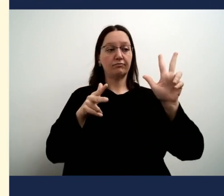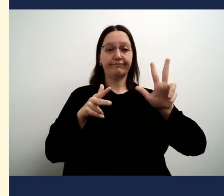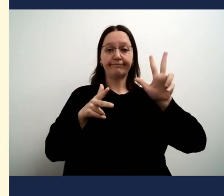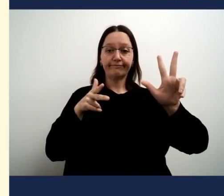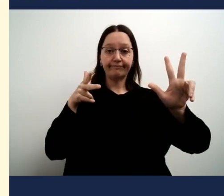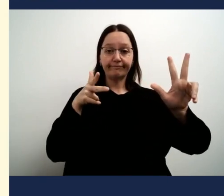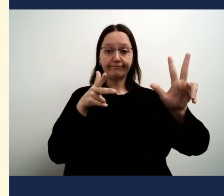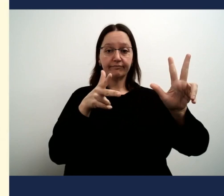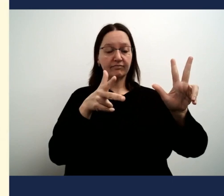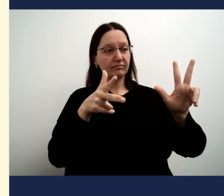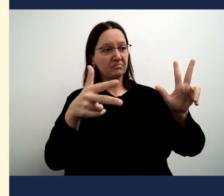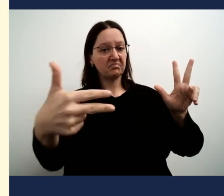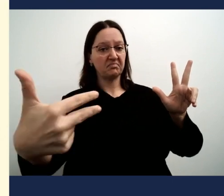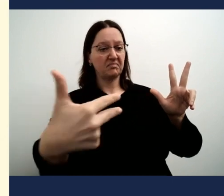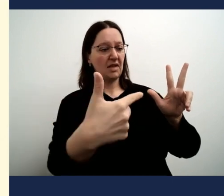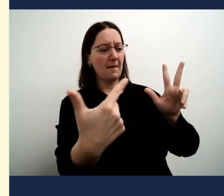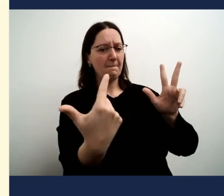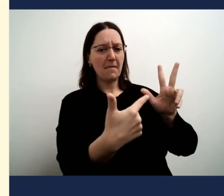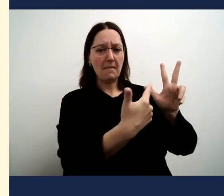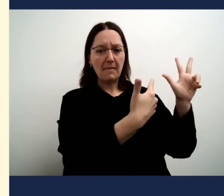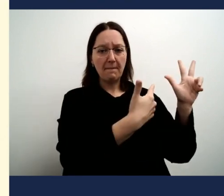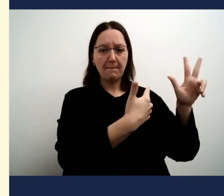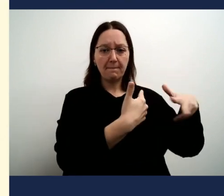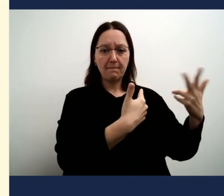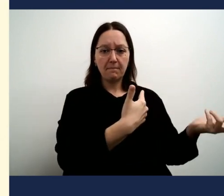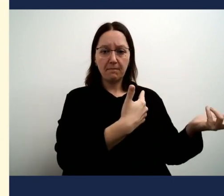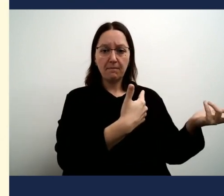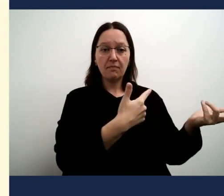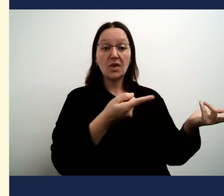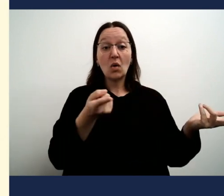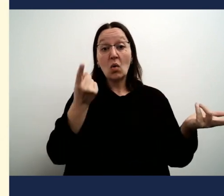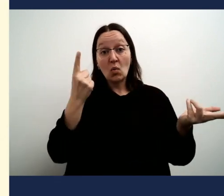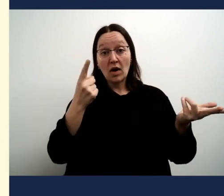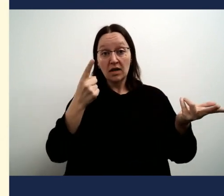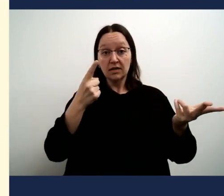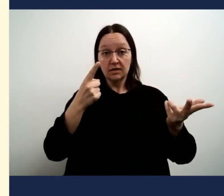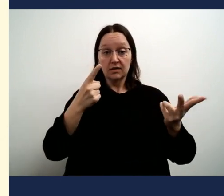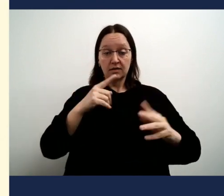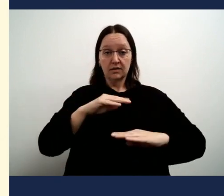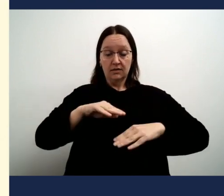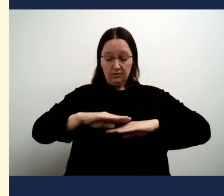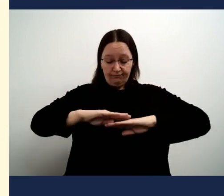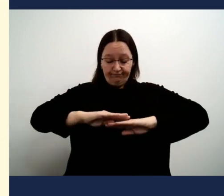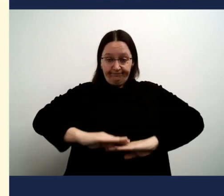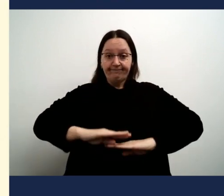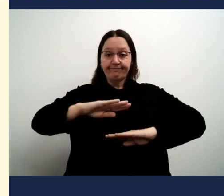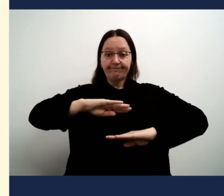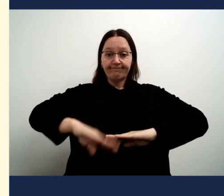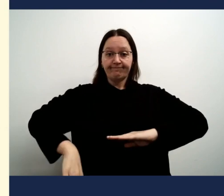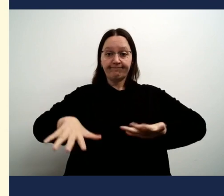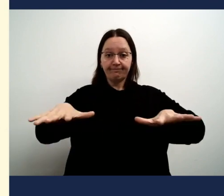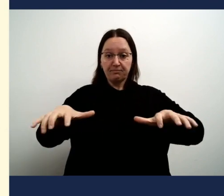make up one % to 2% of the workforce, they filed more than 20% of religious claims. And